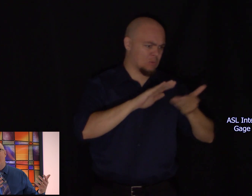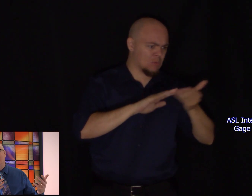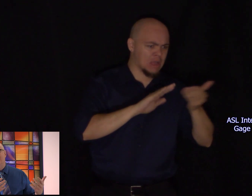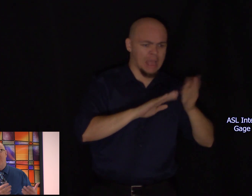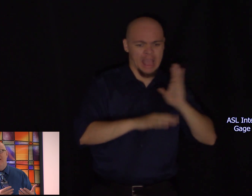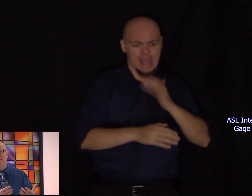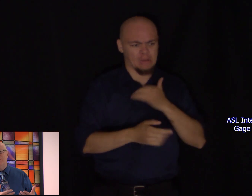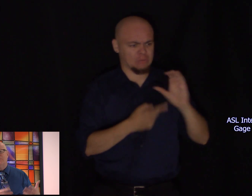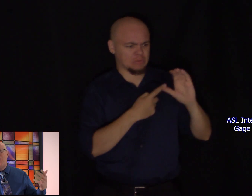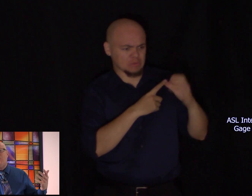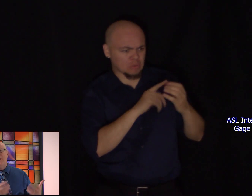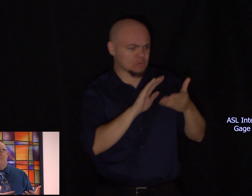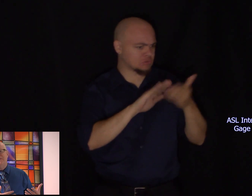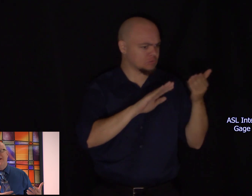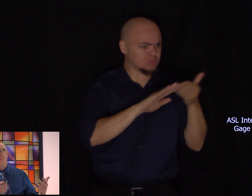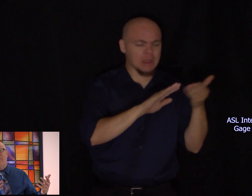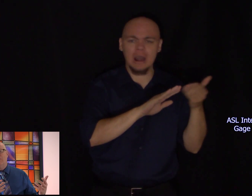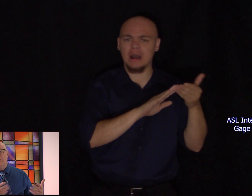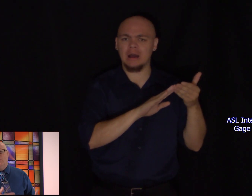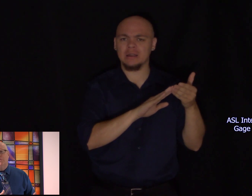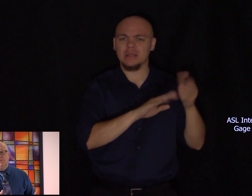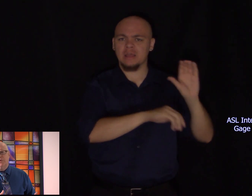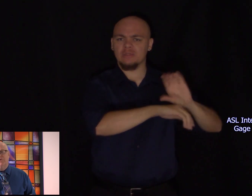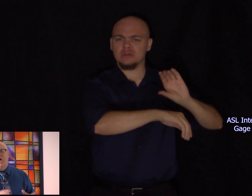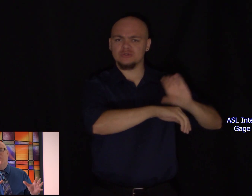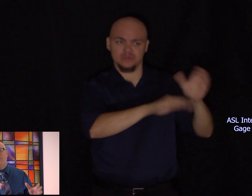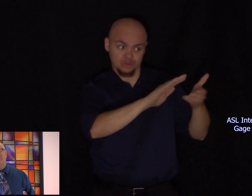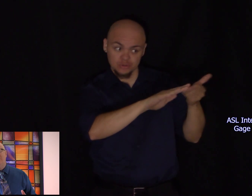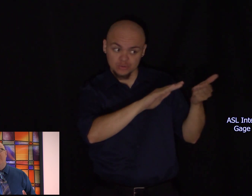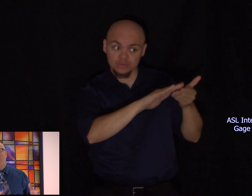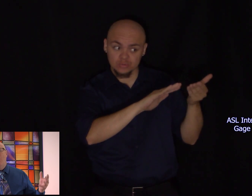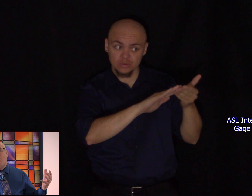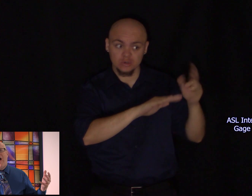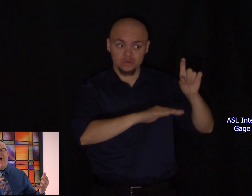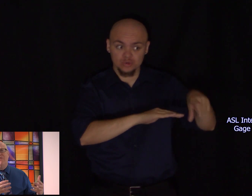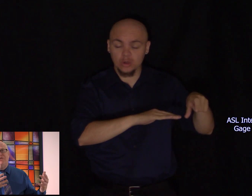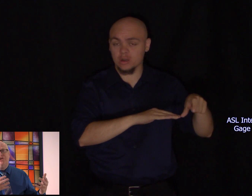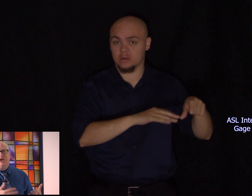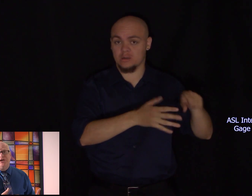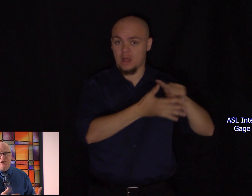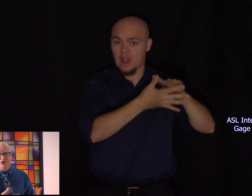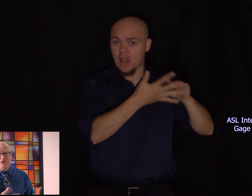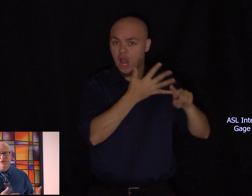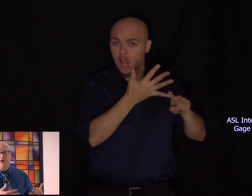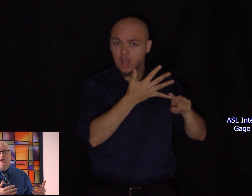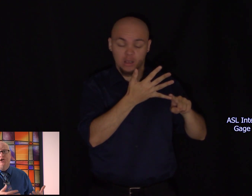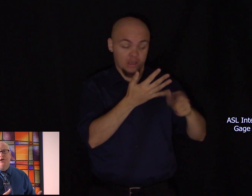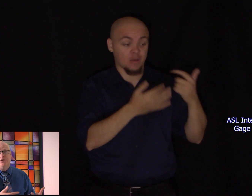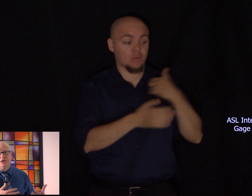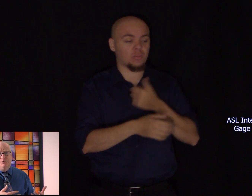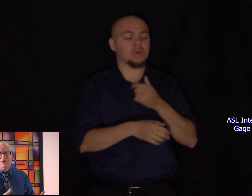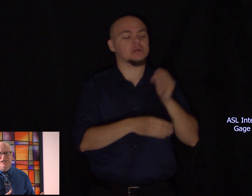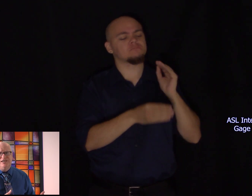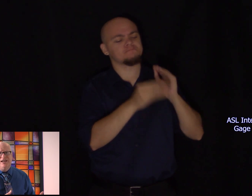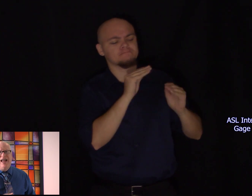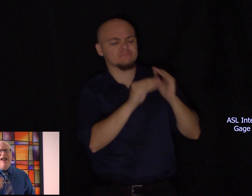how our society works questioning how our culture works questioning how the church should work and